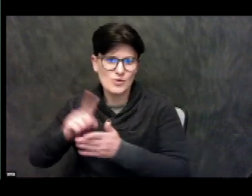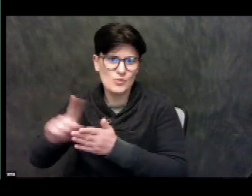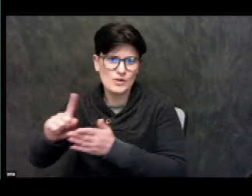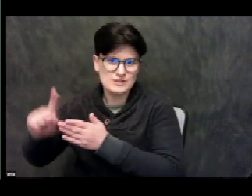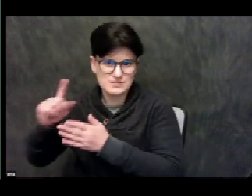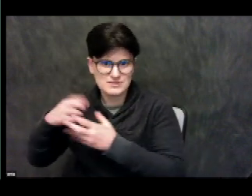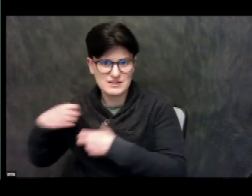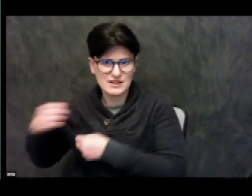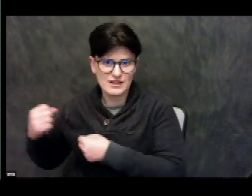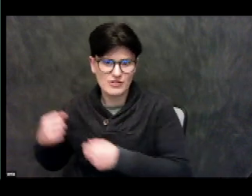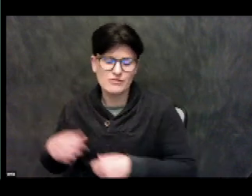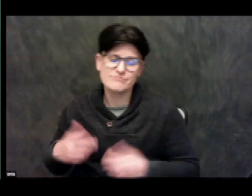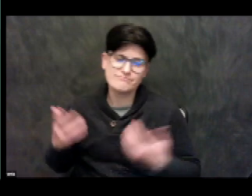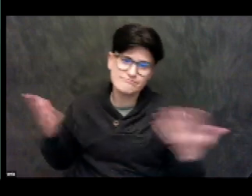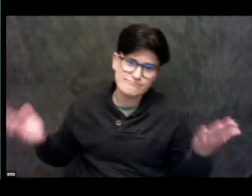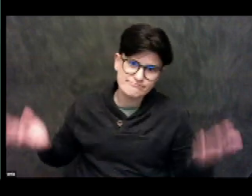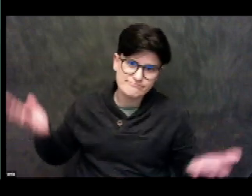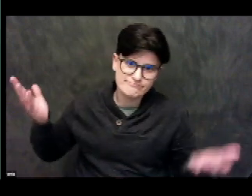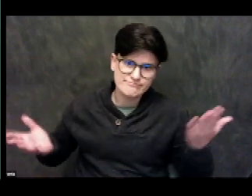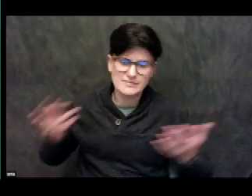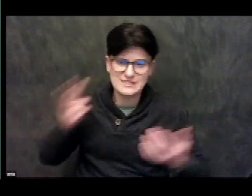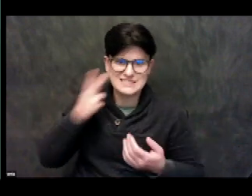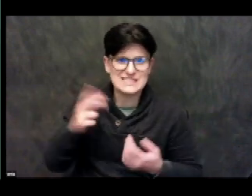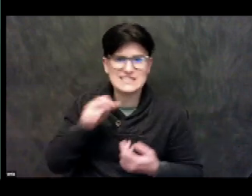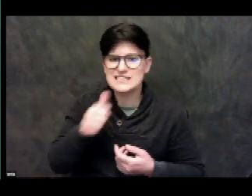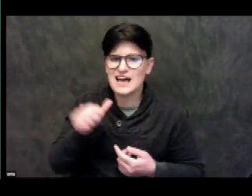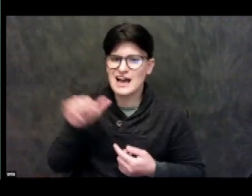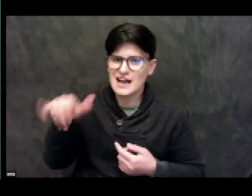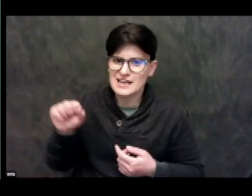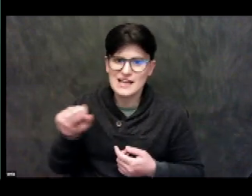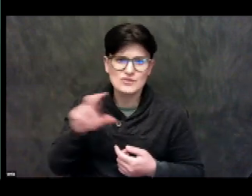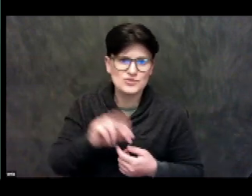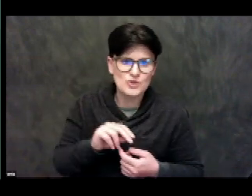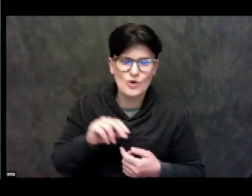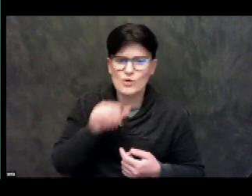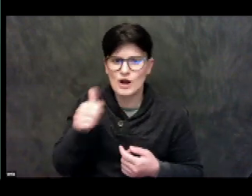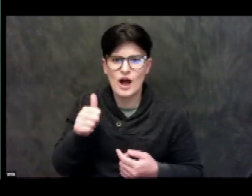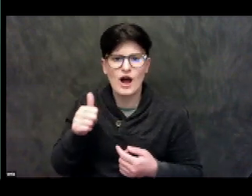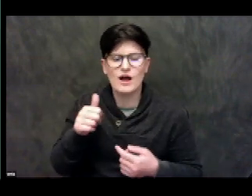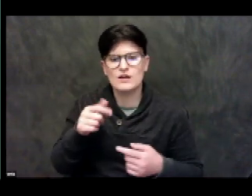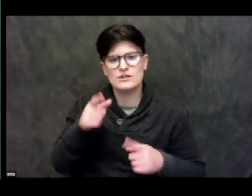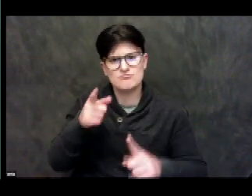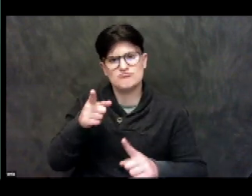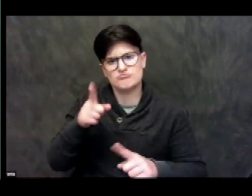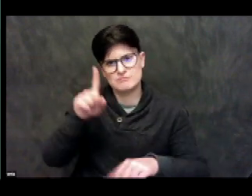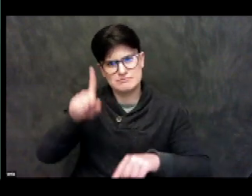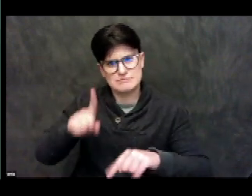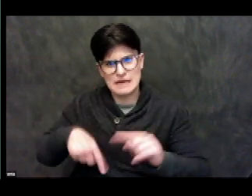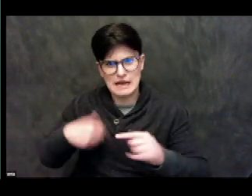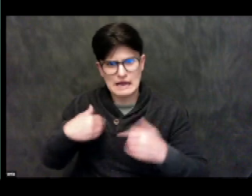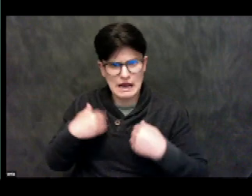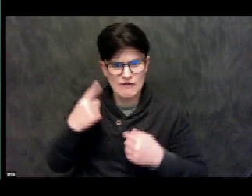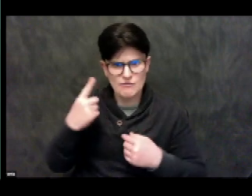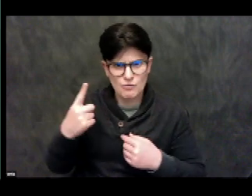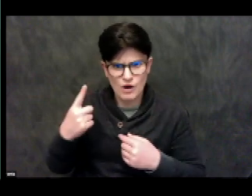Many times it's you cannot have one type. It is a multidisciplinary conversation which should have the patient in